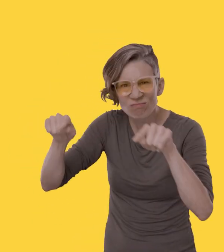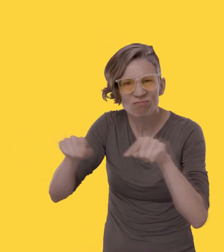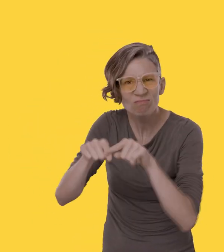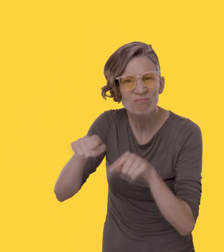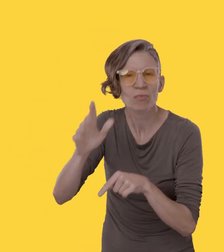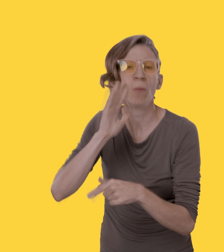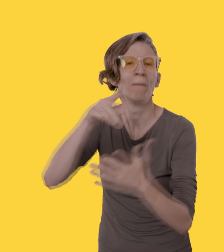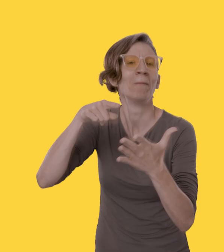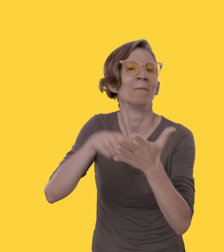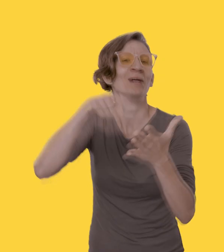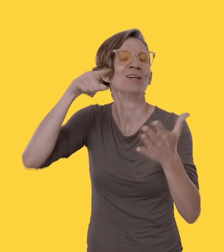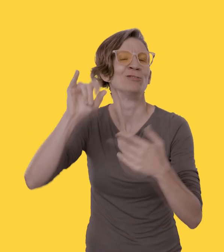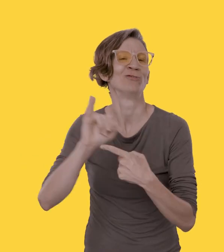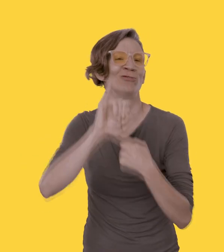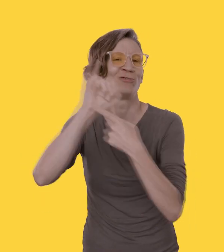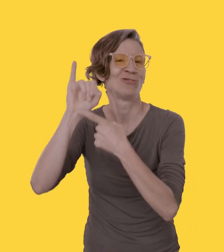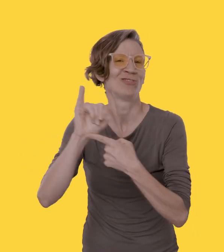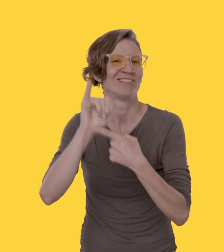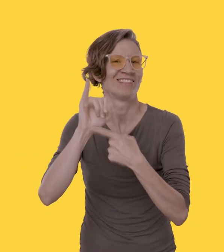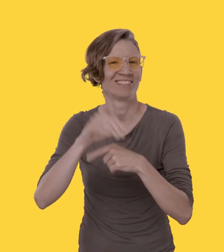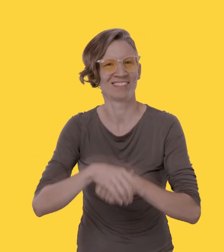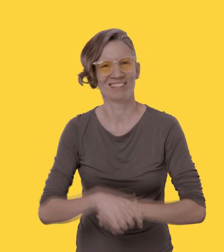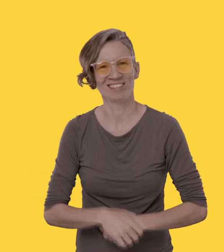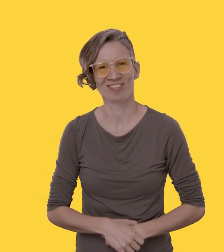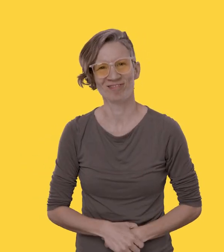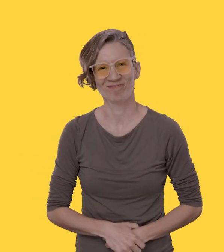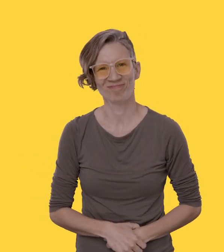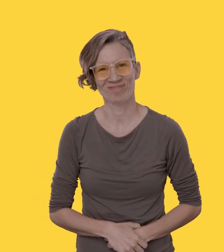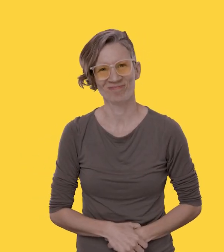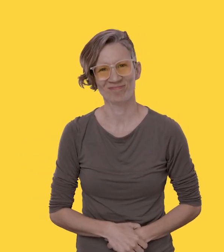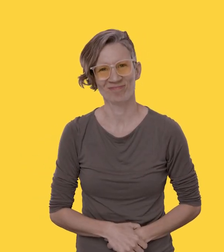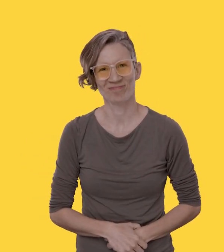that response will include a notification to you that that visit is billable to your insurance.